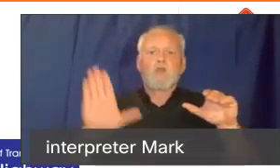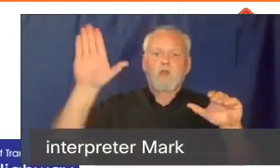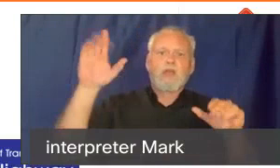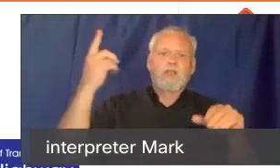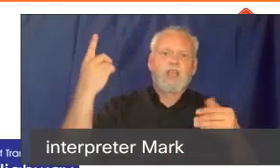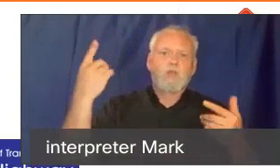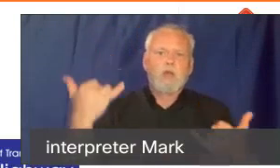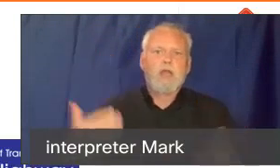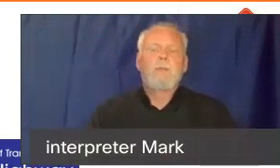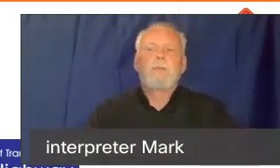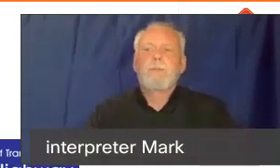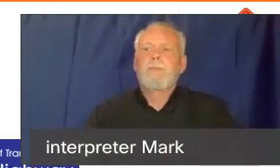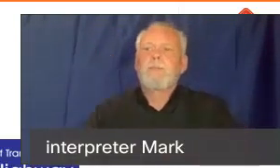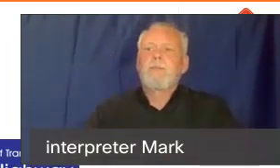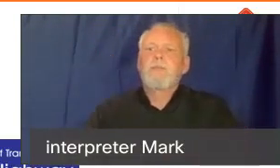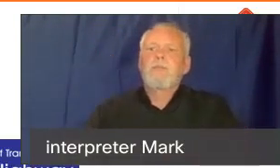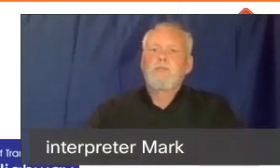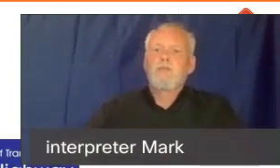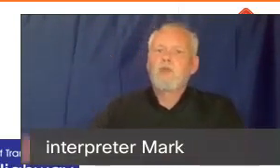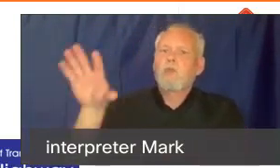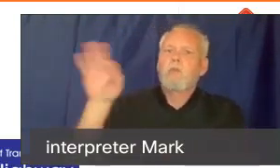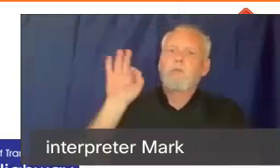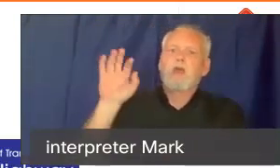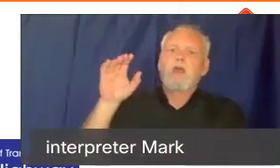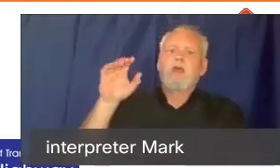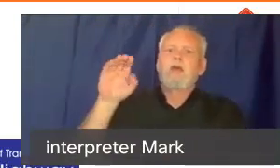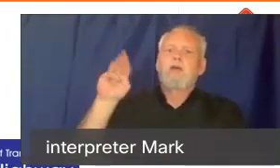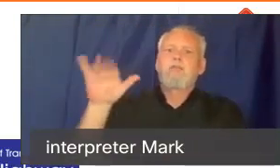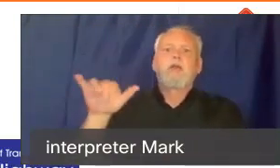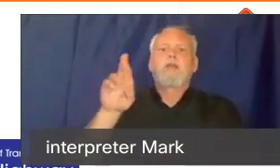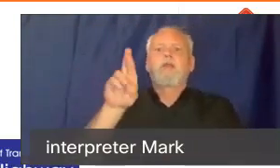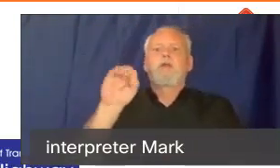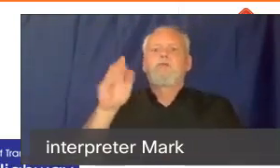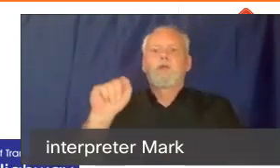Do you want to tell me the 1st? 1 Molly? Yes. So, Robert, we will be on meeting you.